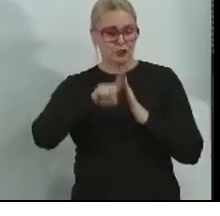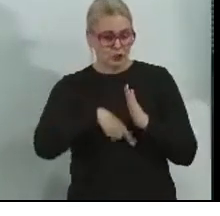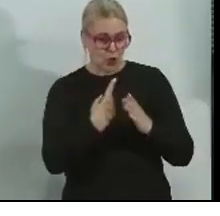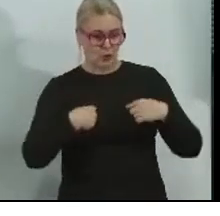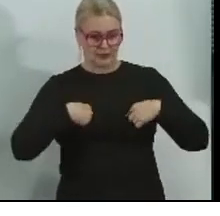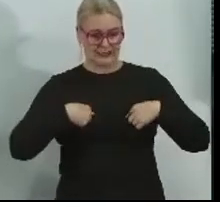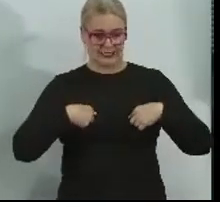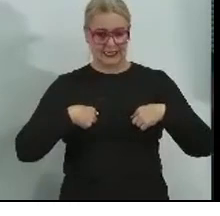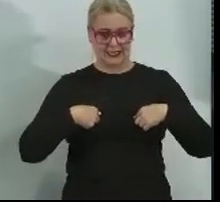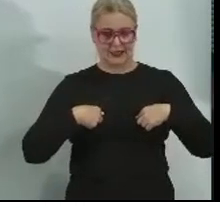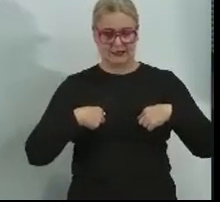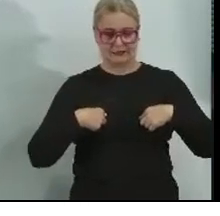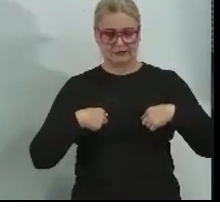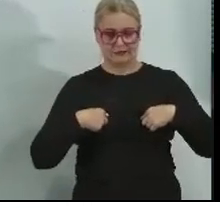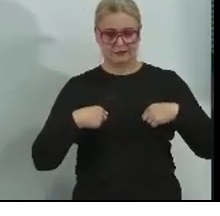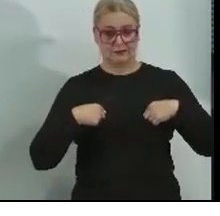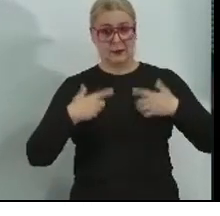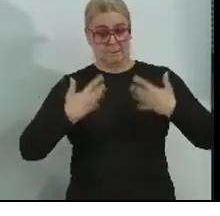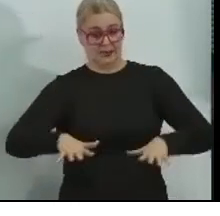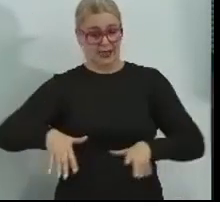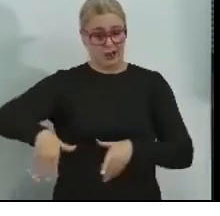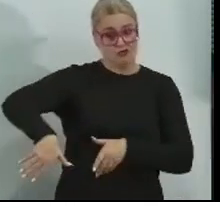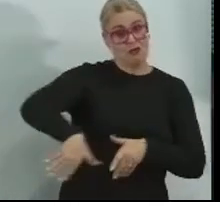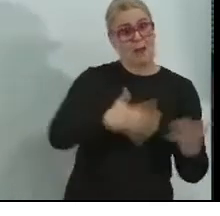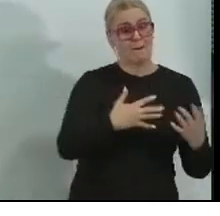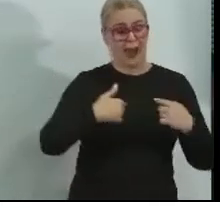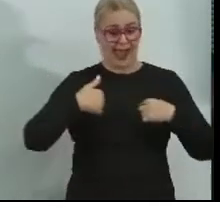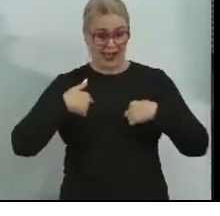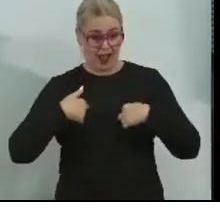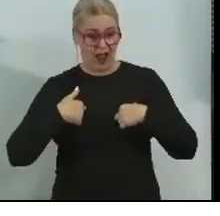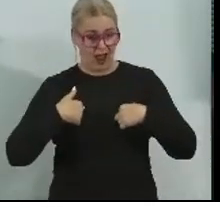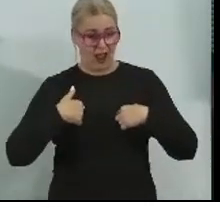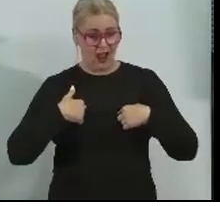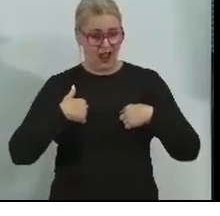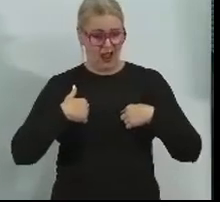So all my life I've been in sport, but for me it's been a bit different because I've almost